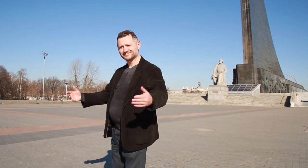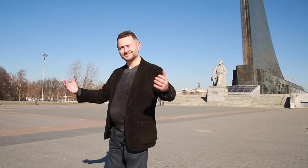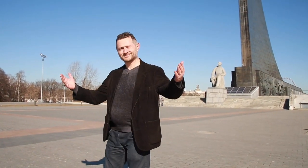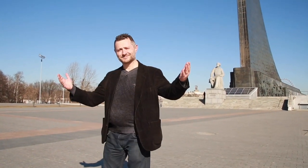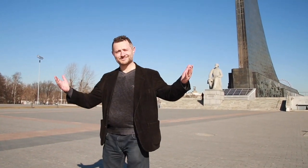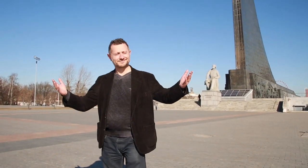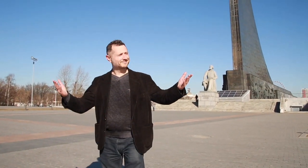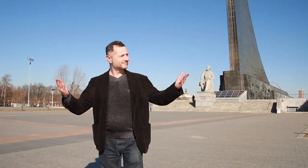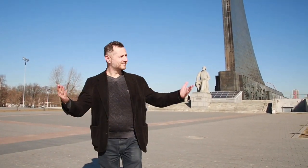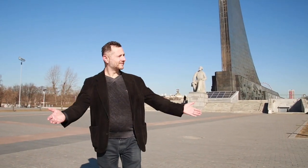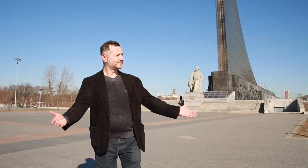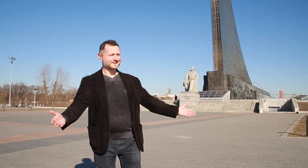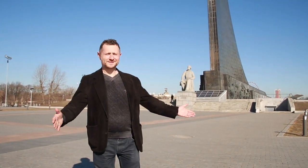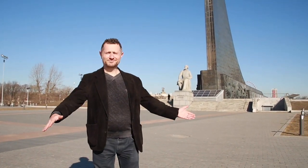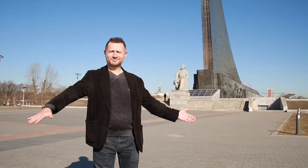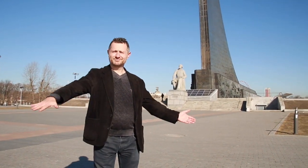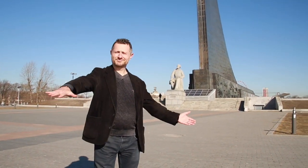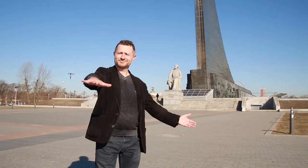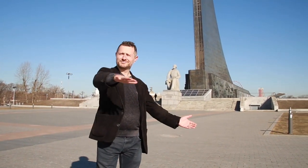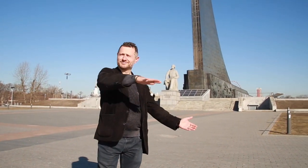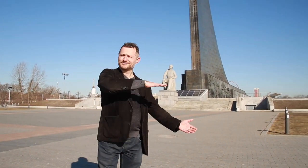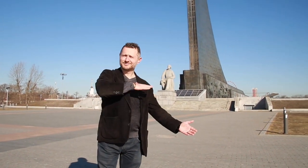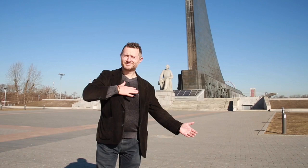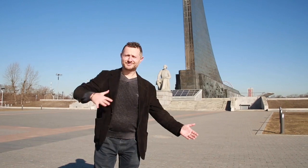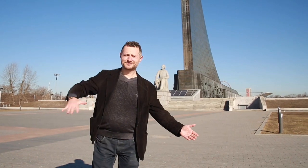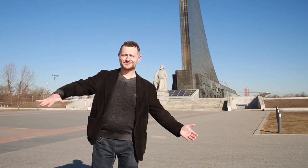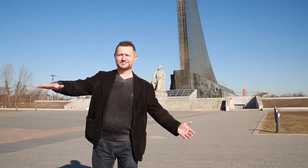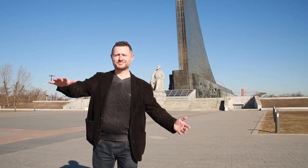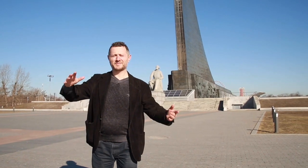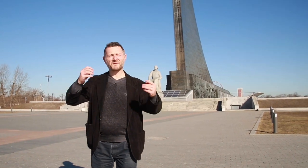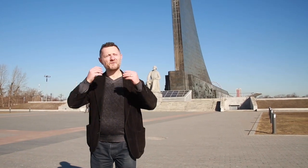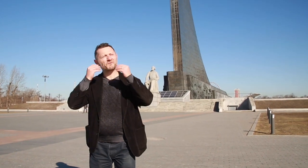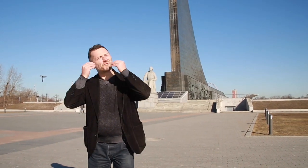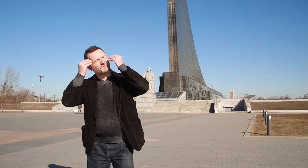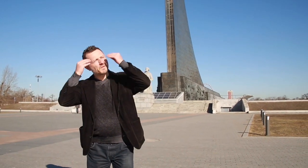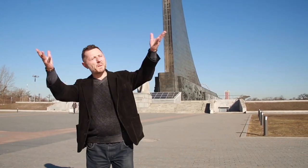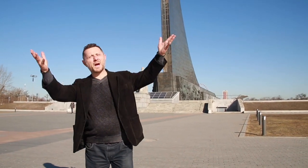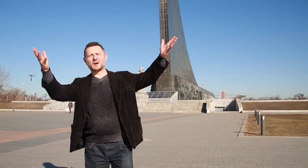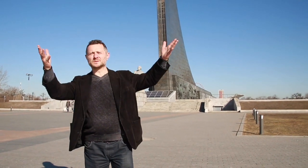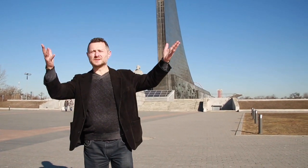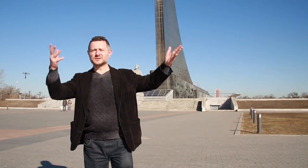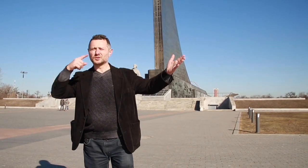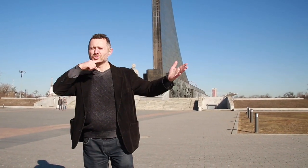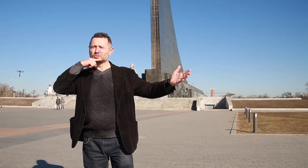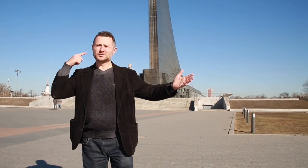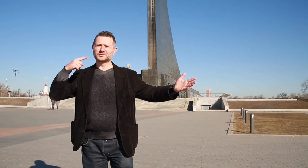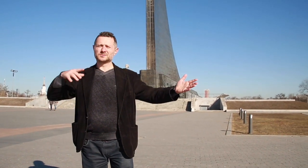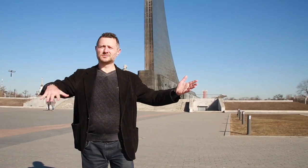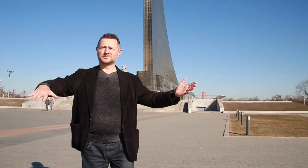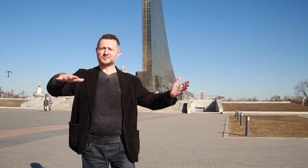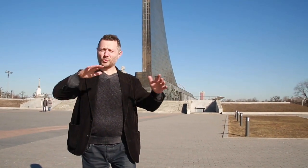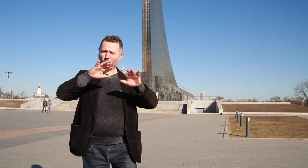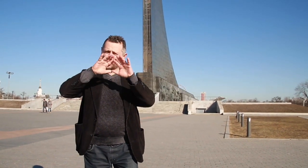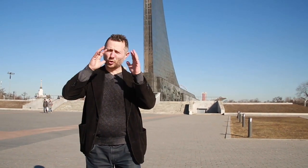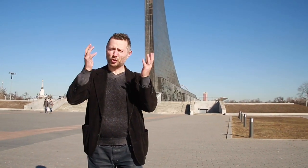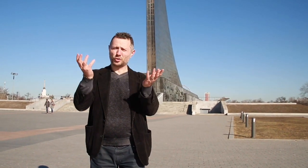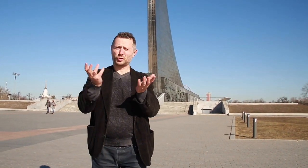This square is famous in Russia and around the world. It honors Russia being the first